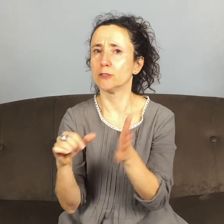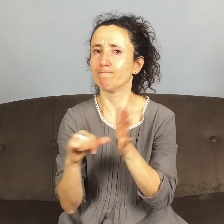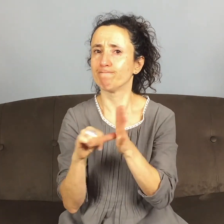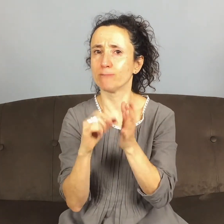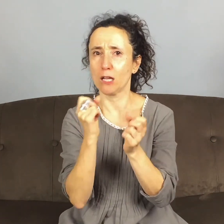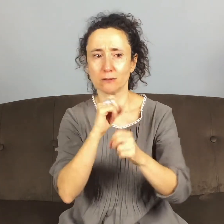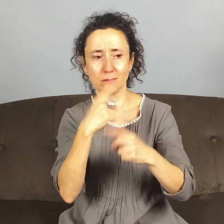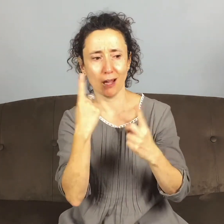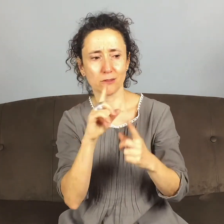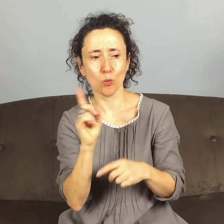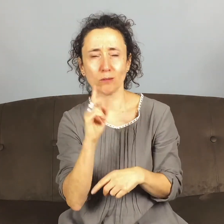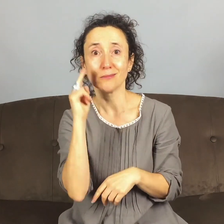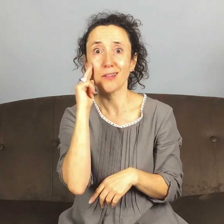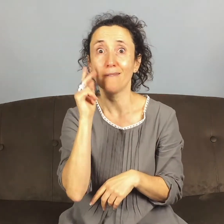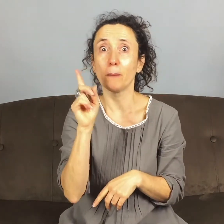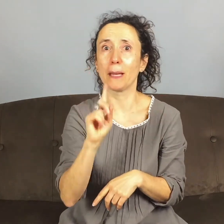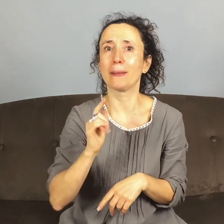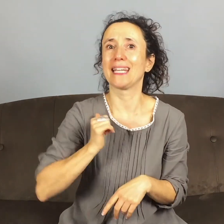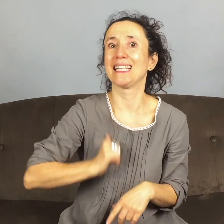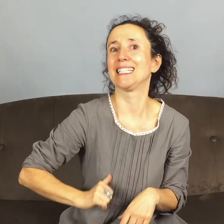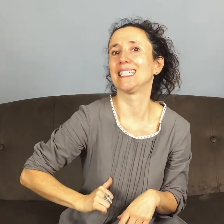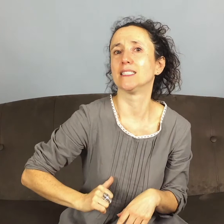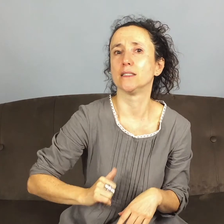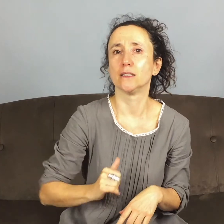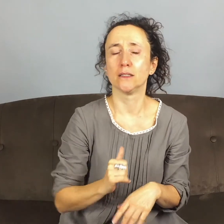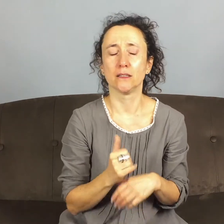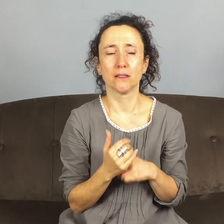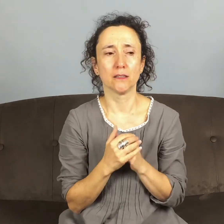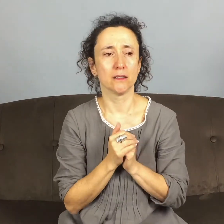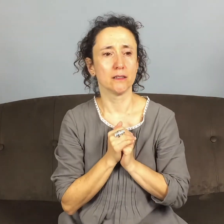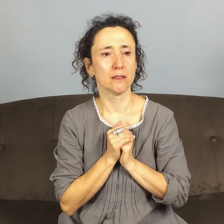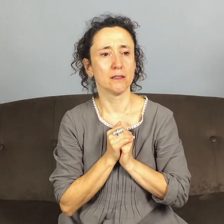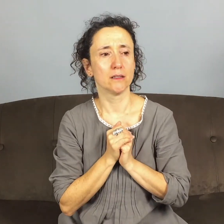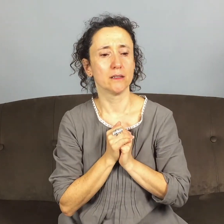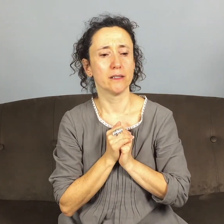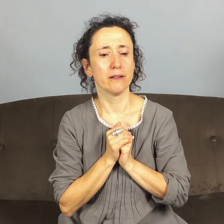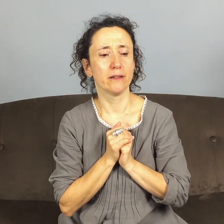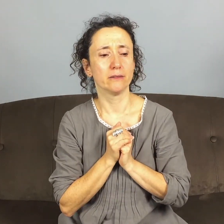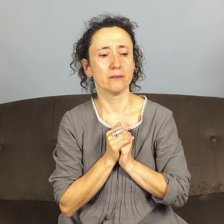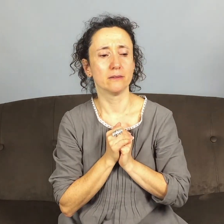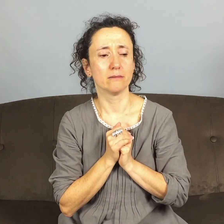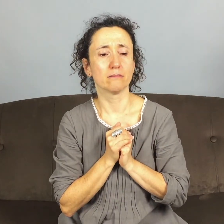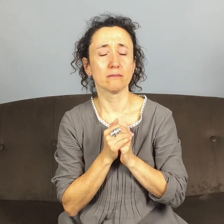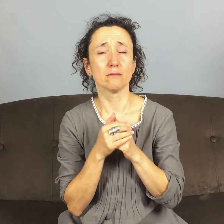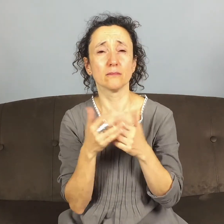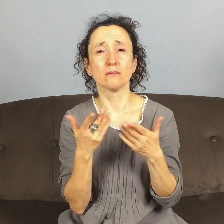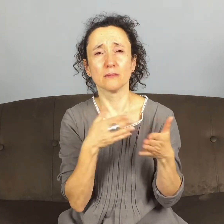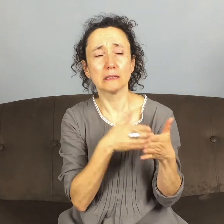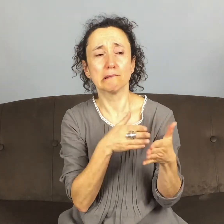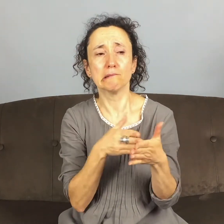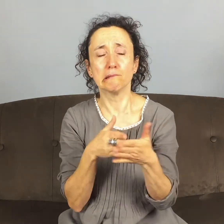to understand the needs of deaf employees.